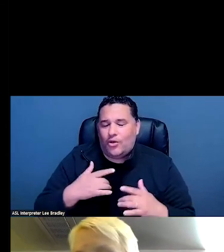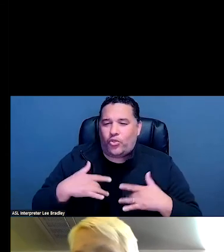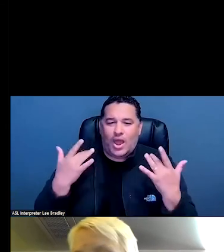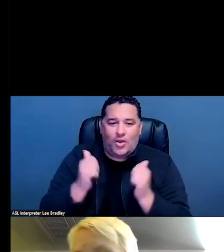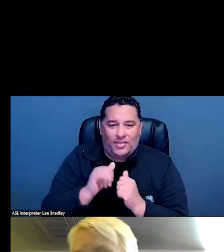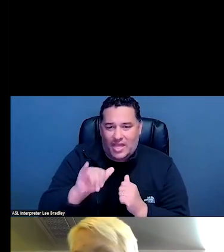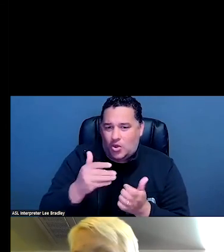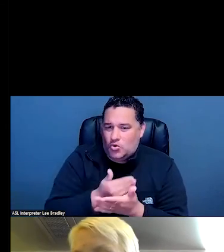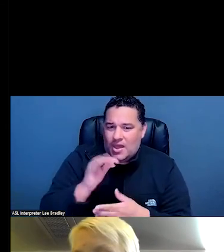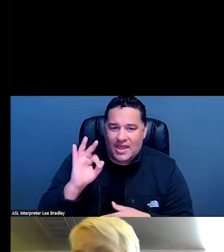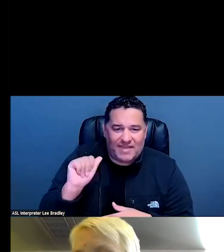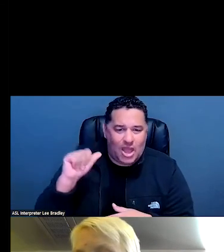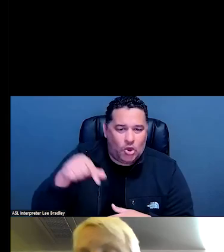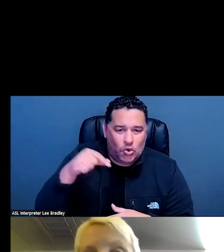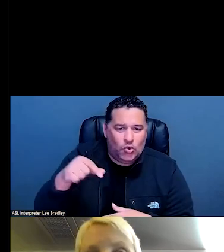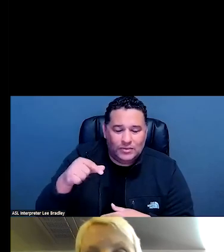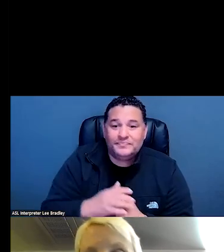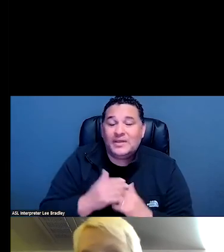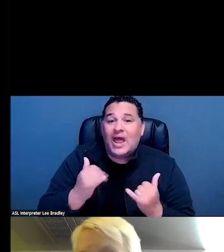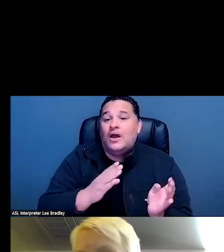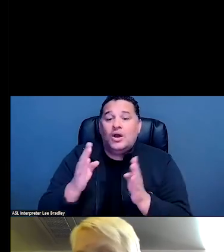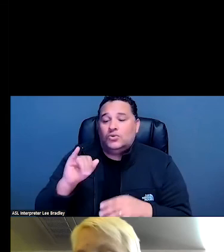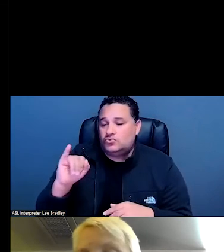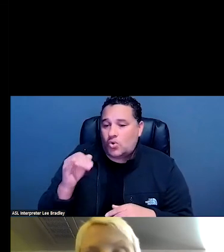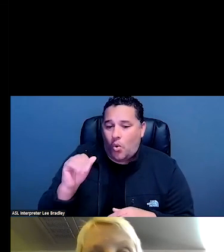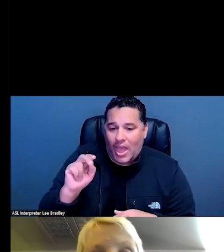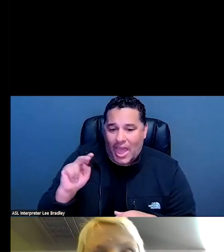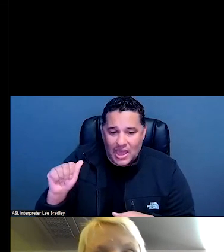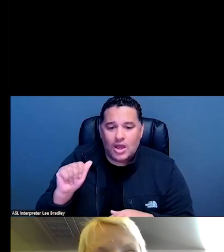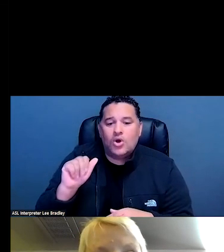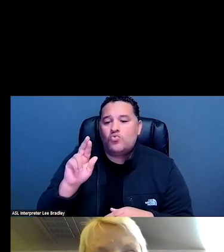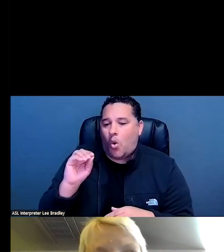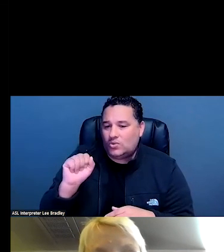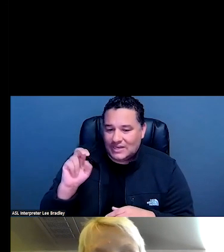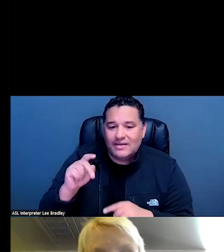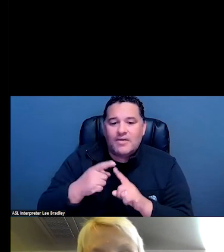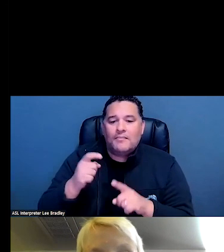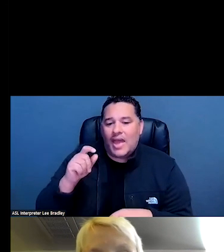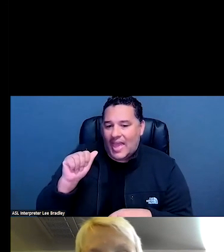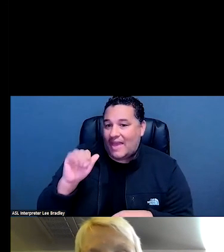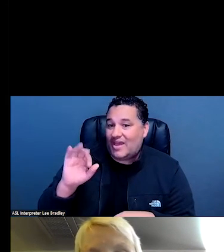. > THANK YOU SO MUCH, WE JUST ARE THRILLED WITH THIS NEW FAQ. MOVING ON TO, TO,